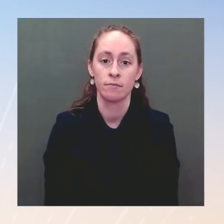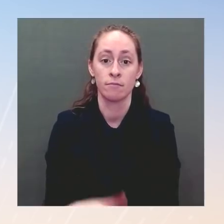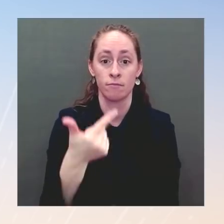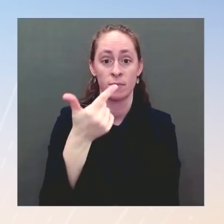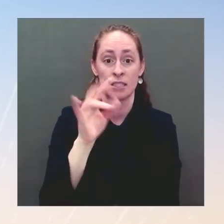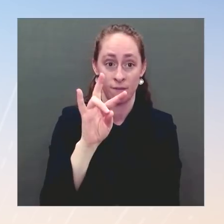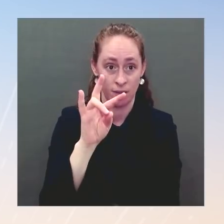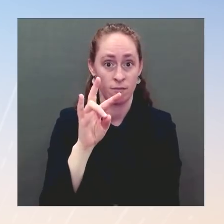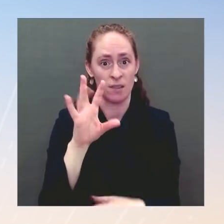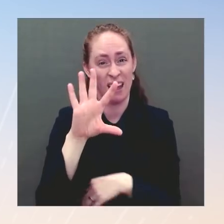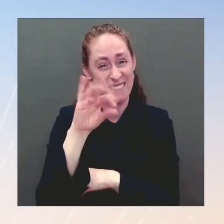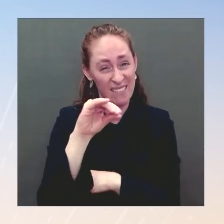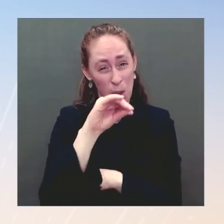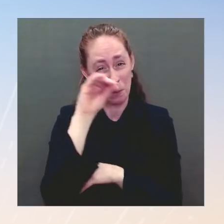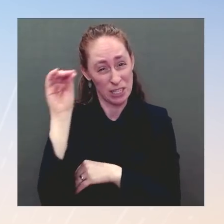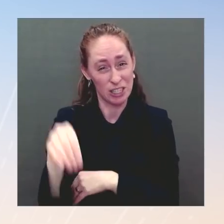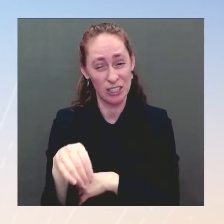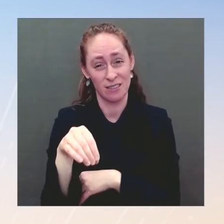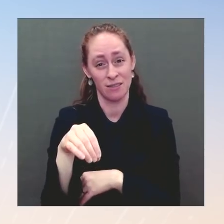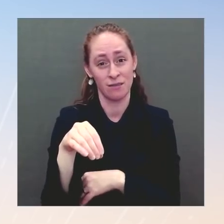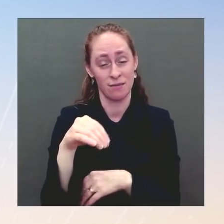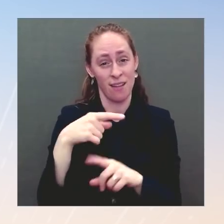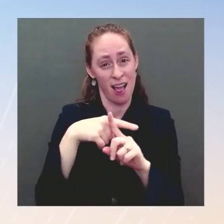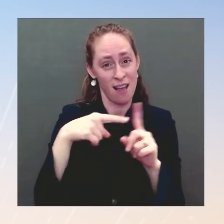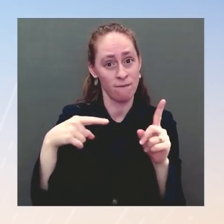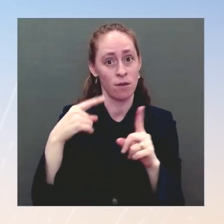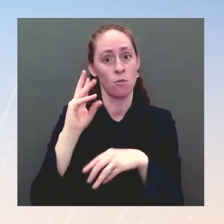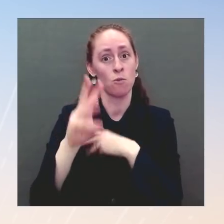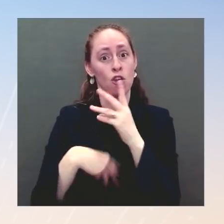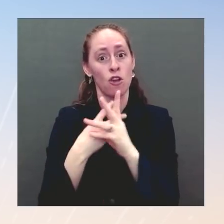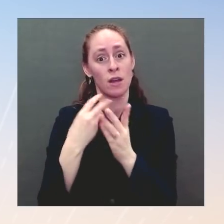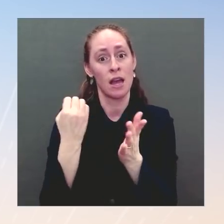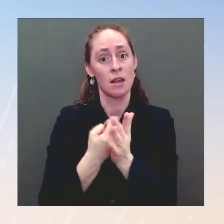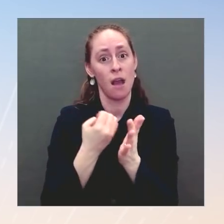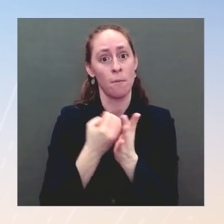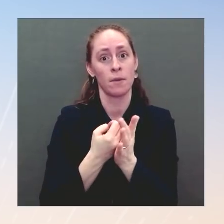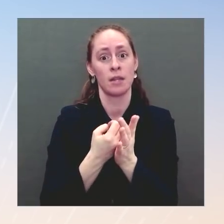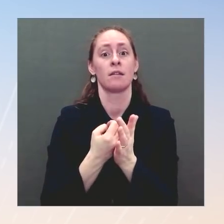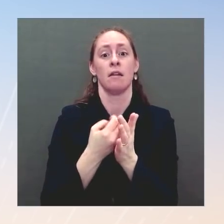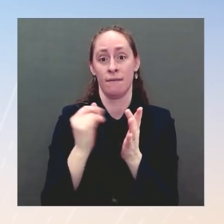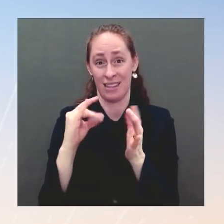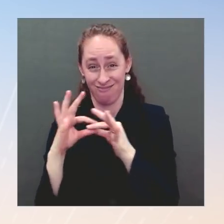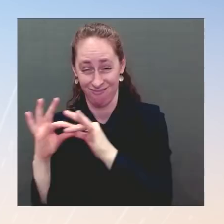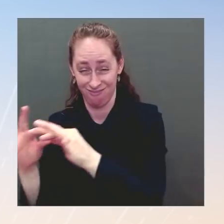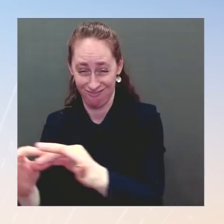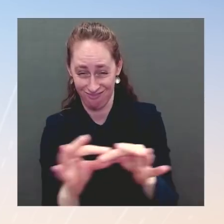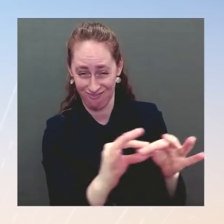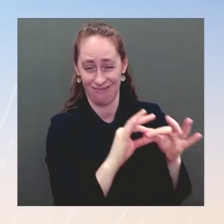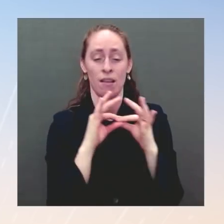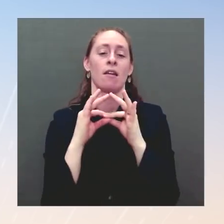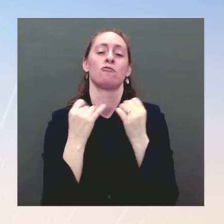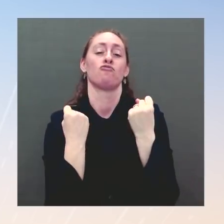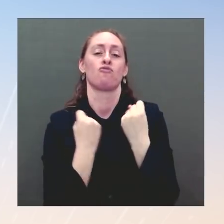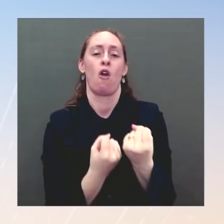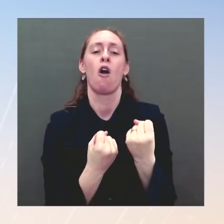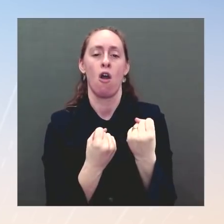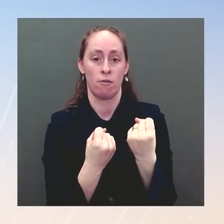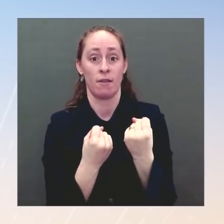in this first tranche of sanctions announced yesterday. The President isn't a believer that this level of coordination happens by accident;